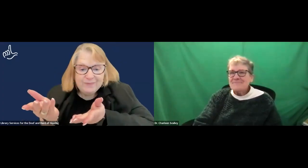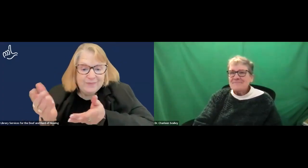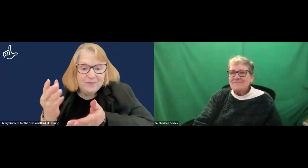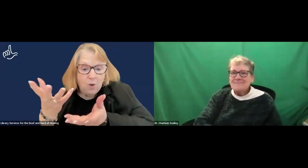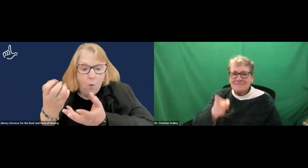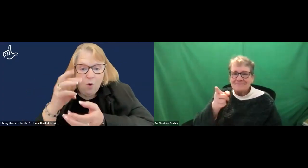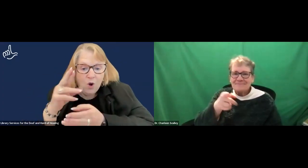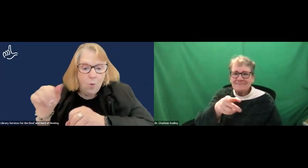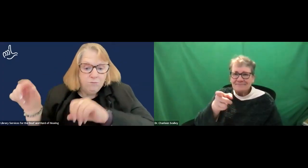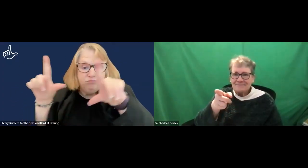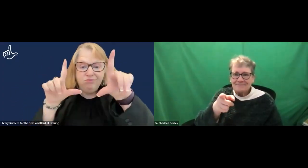[Interpreter for Brenda] Anybody have any questions?